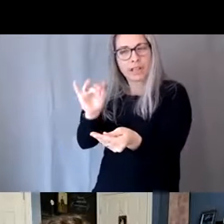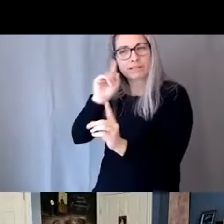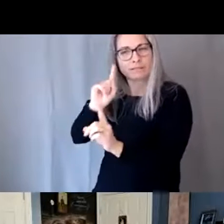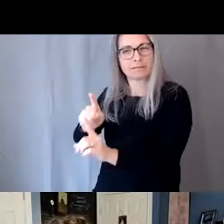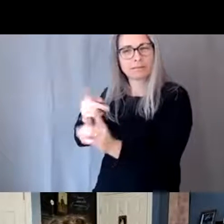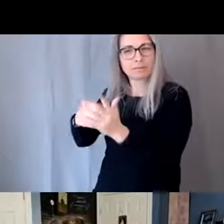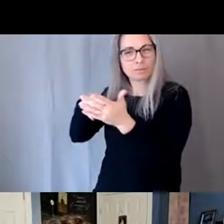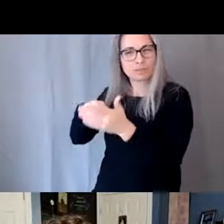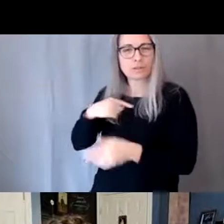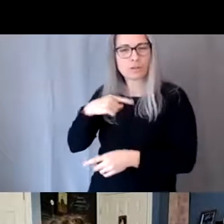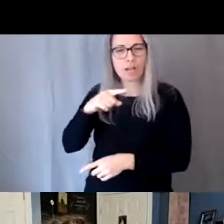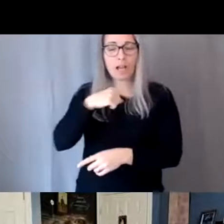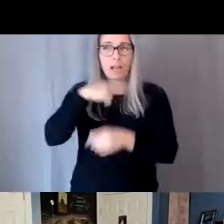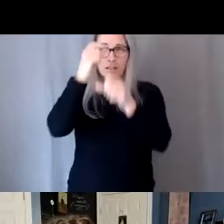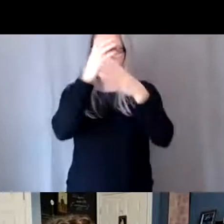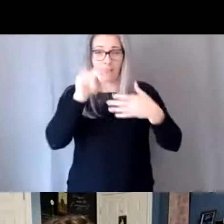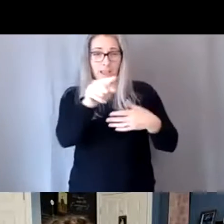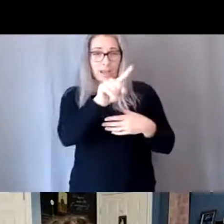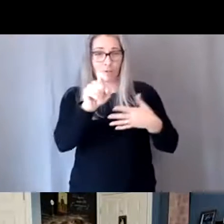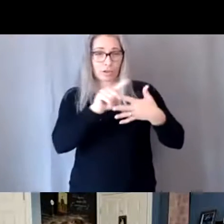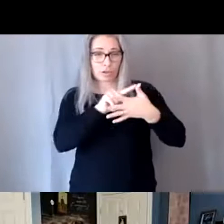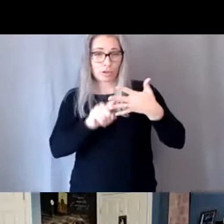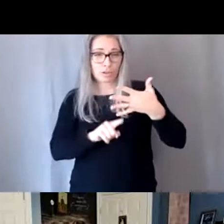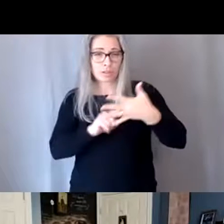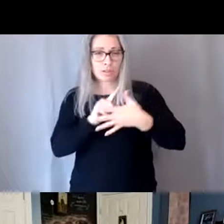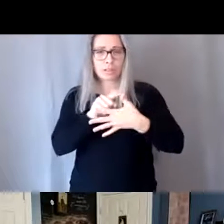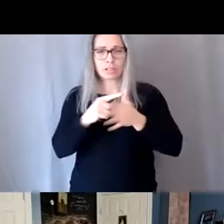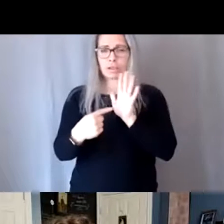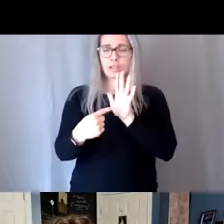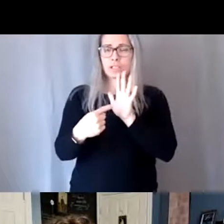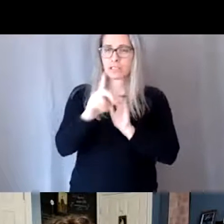disability represented how is disability not represented what